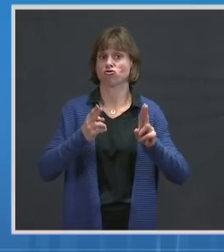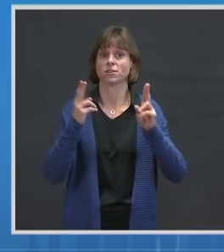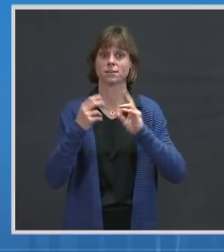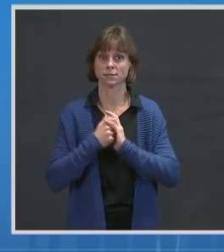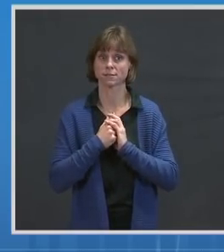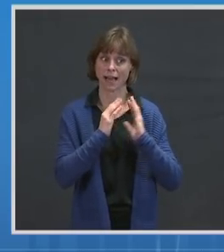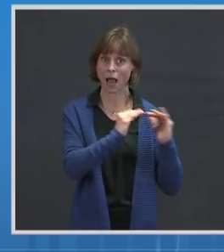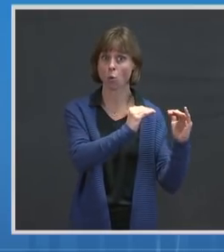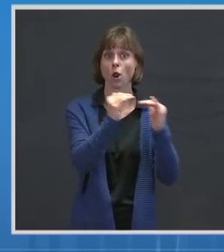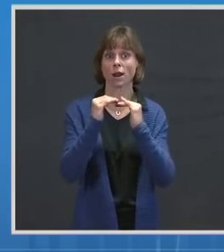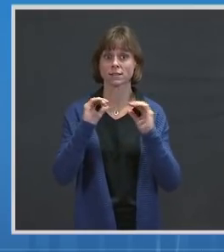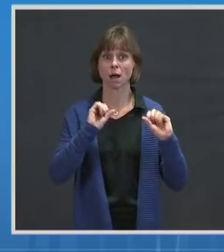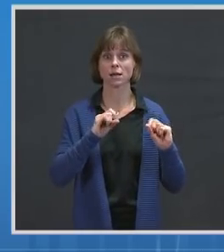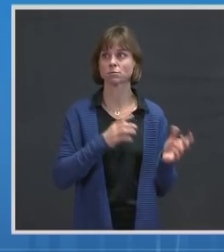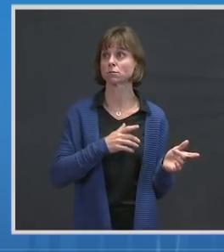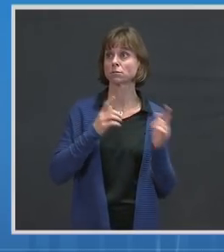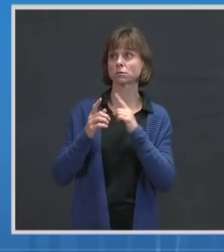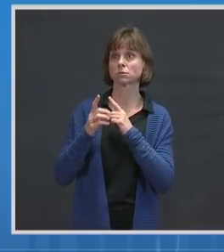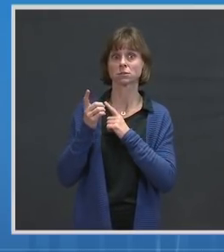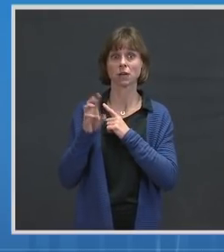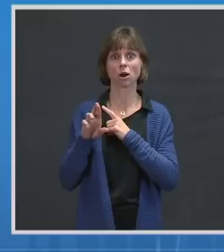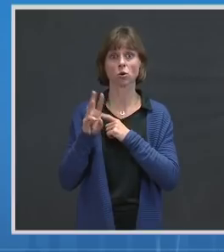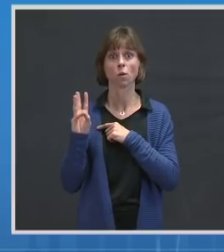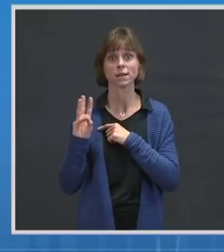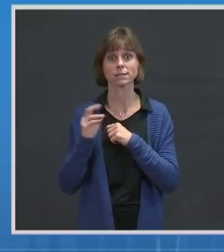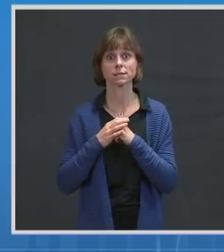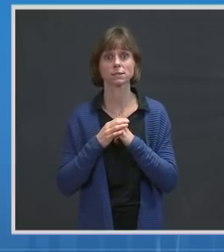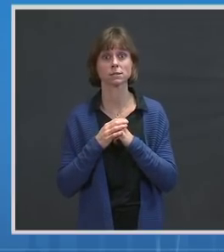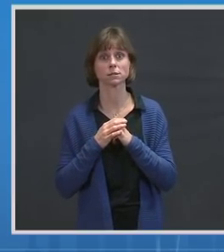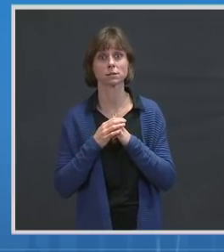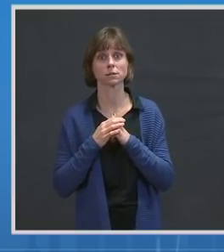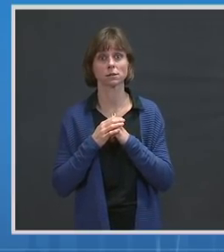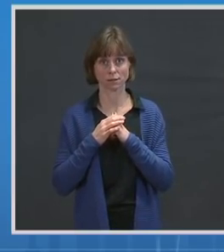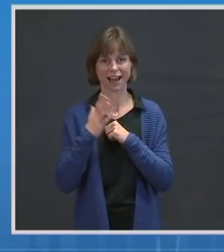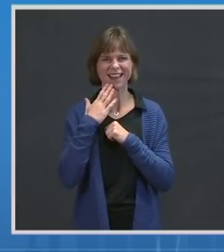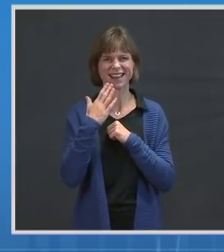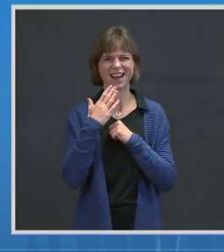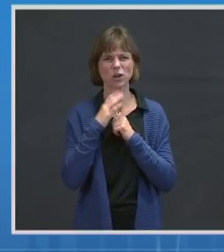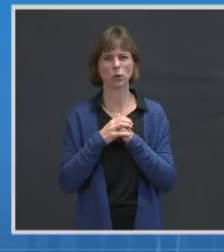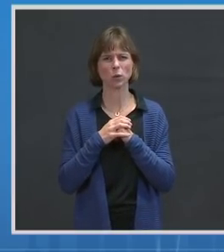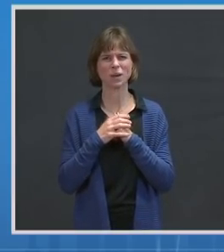Over to you, Dr. Walensky. Dr. Walensky: Great, thanks. So, several points with regard to high schools.